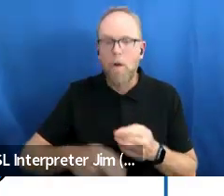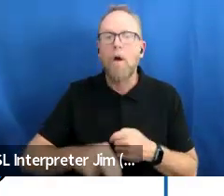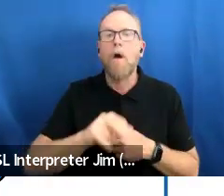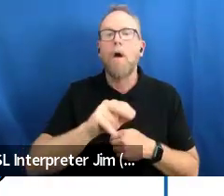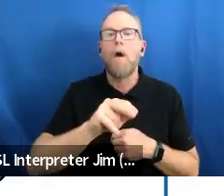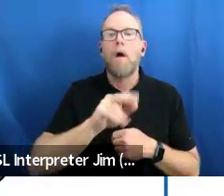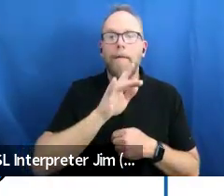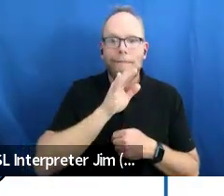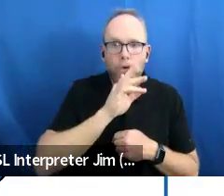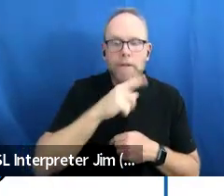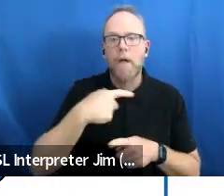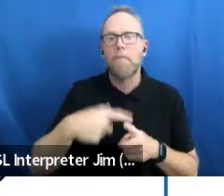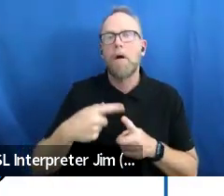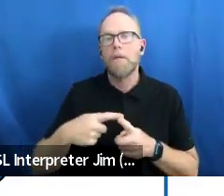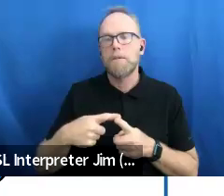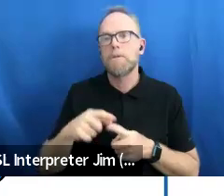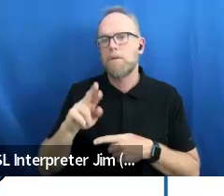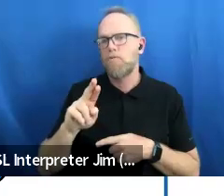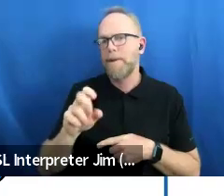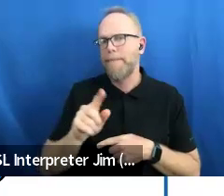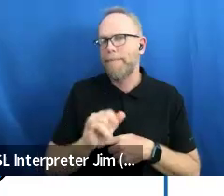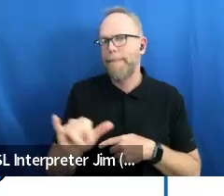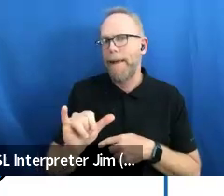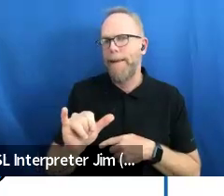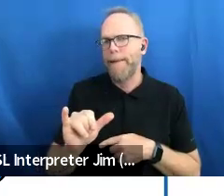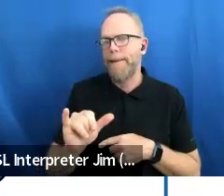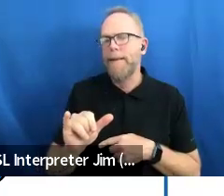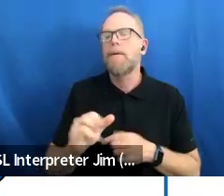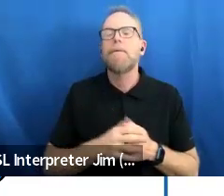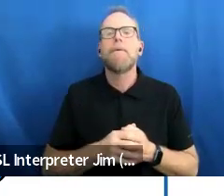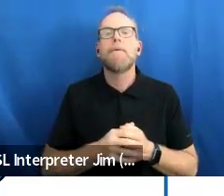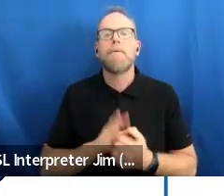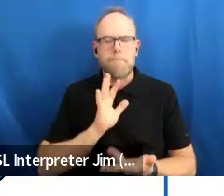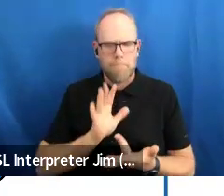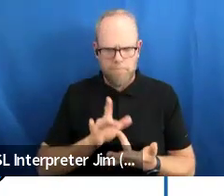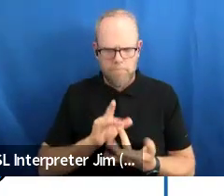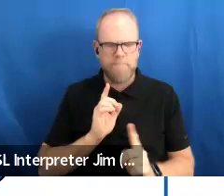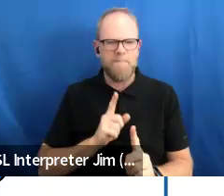And you will reach the ADA Center that corresponds to your area code